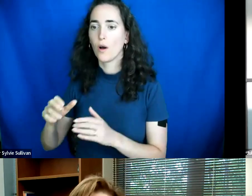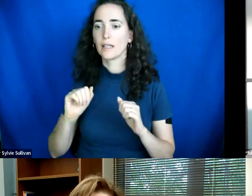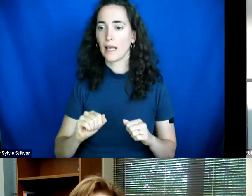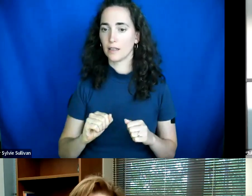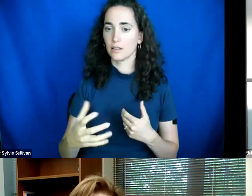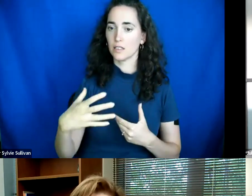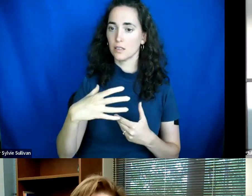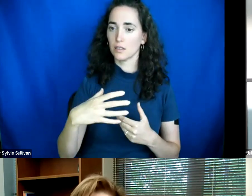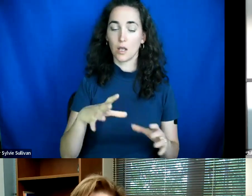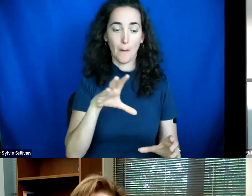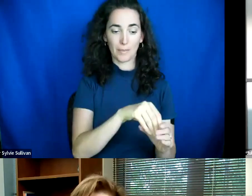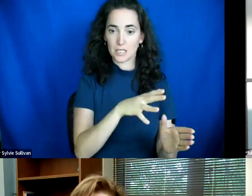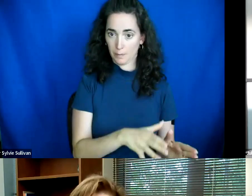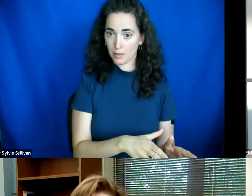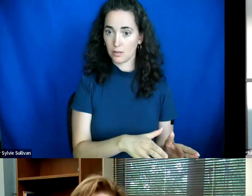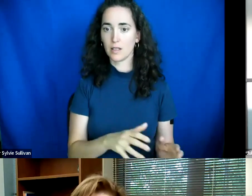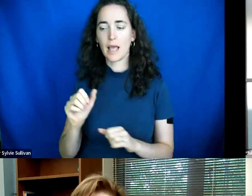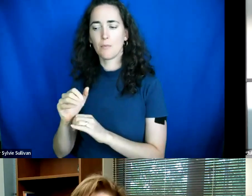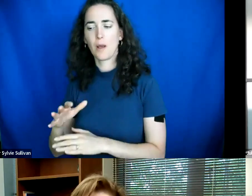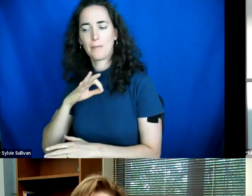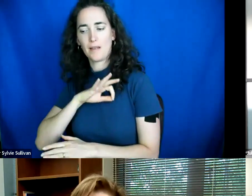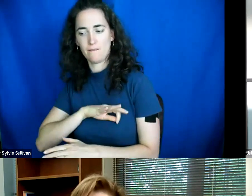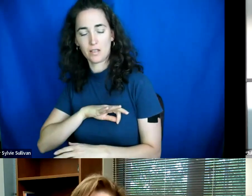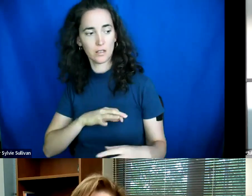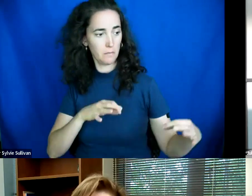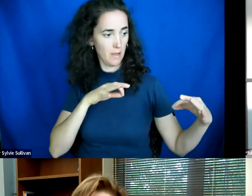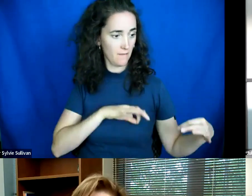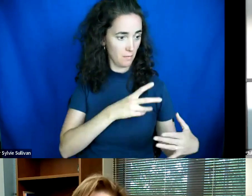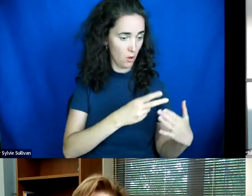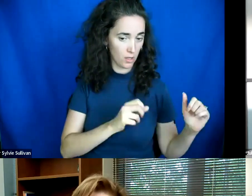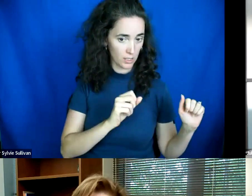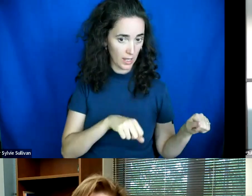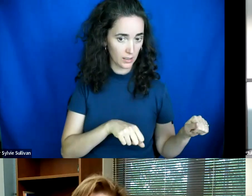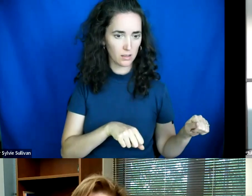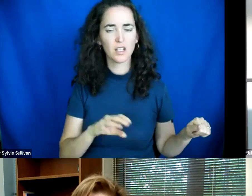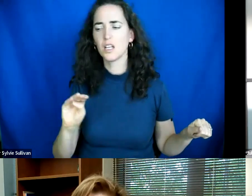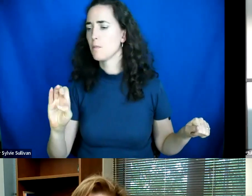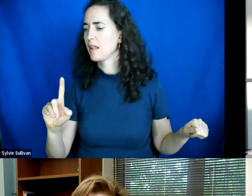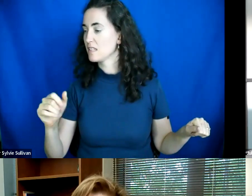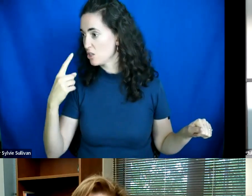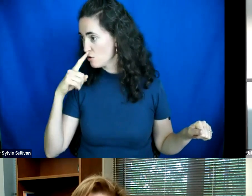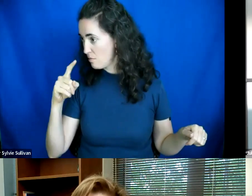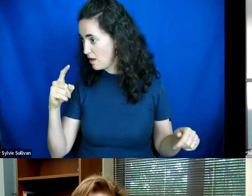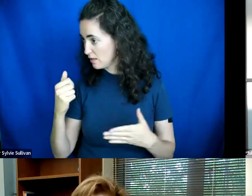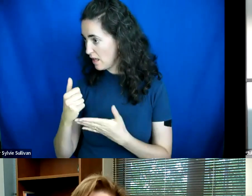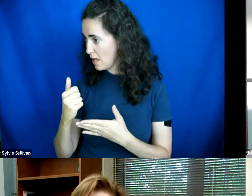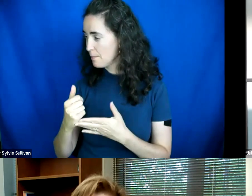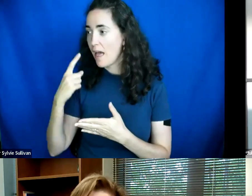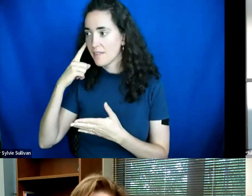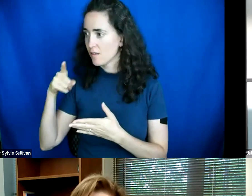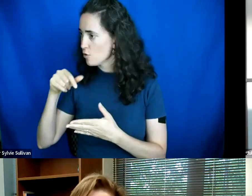Elizabeth. I think I might have to ask you to help me on that one. I don't think that there's an avenue for if you're not a provider, is that correct right? right?